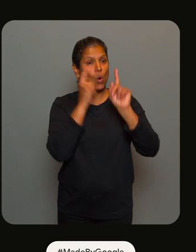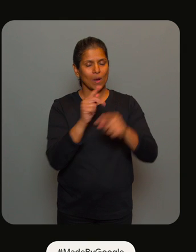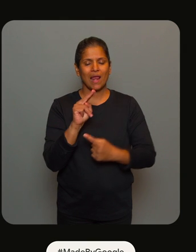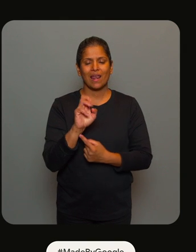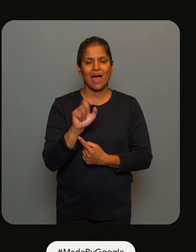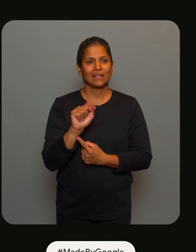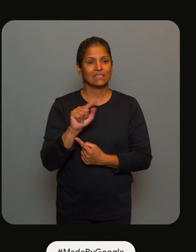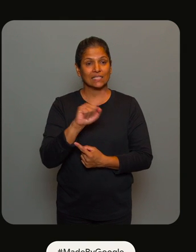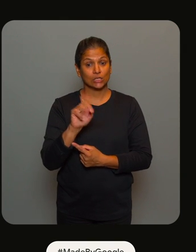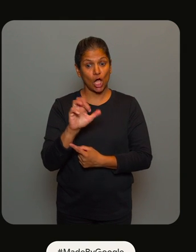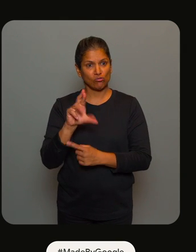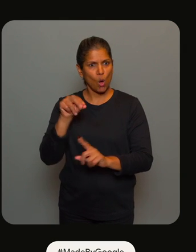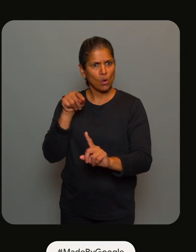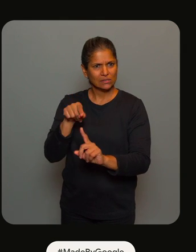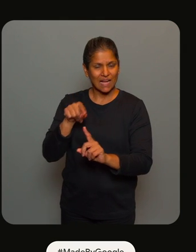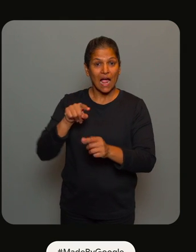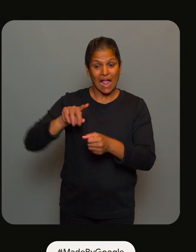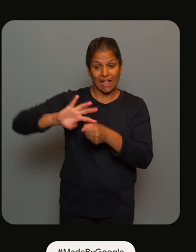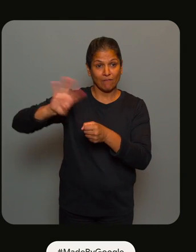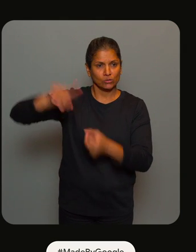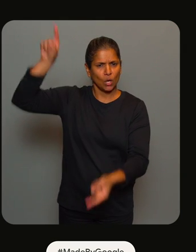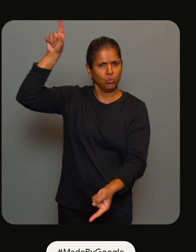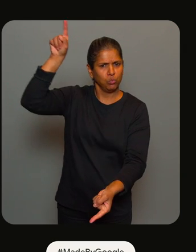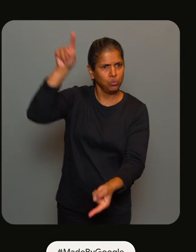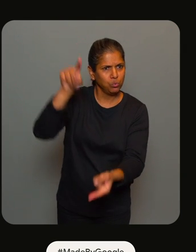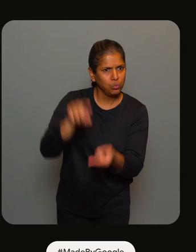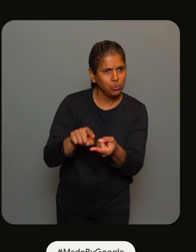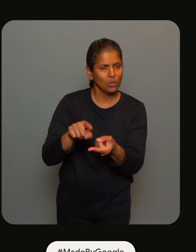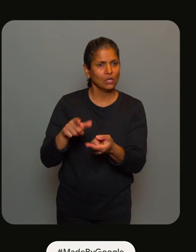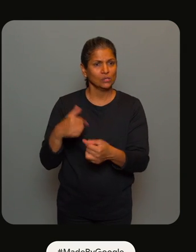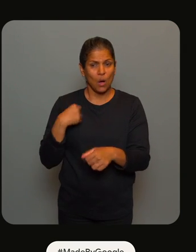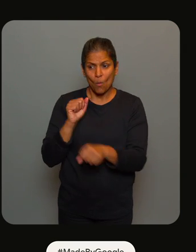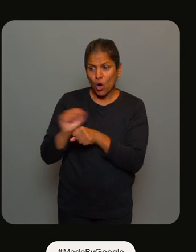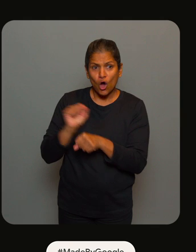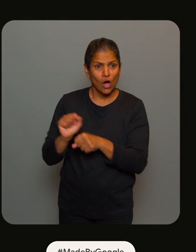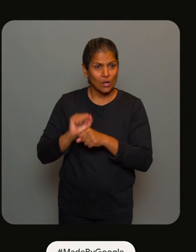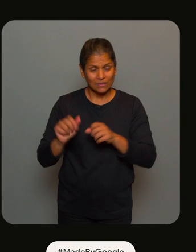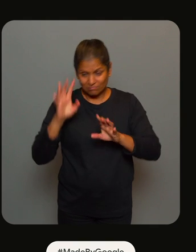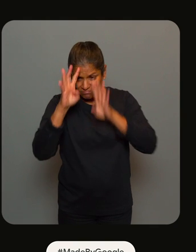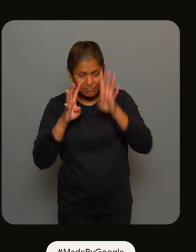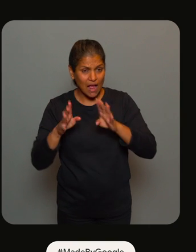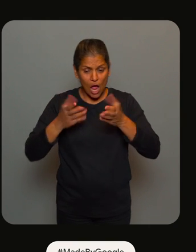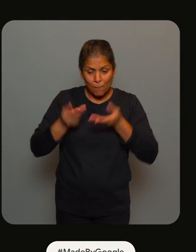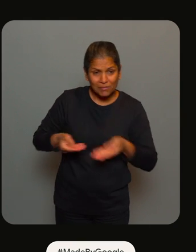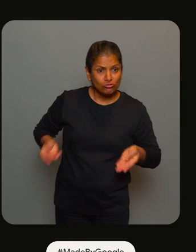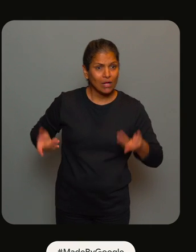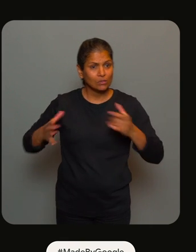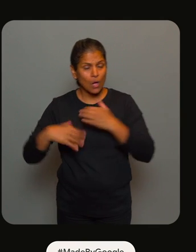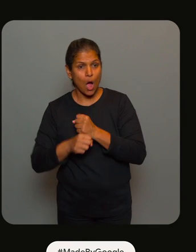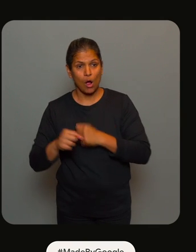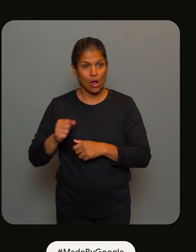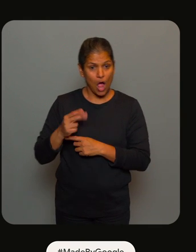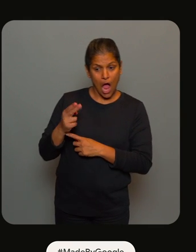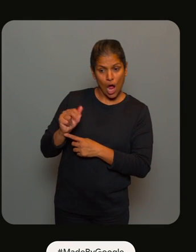across all of our operations and value chain, including our consumer hardware products by 2030.